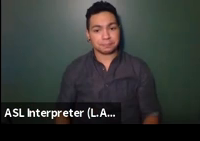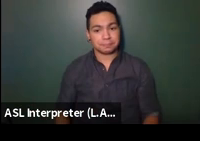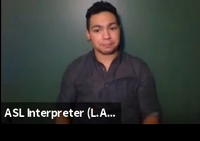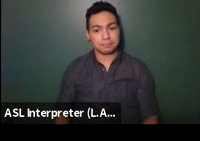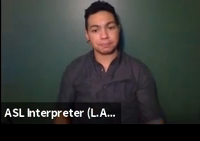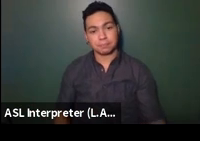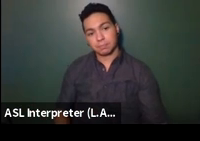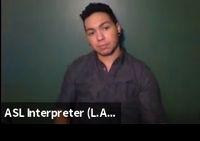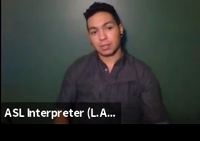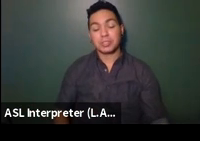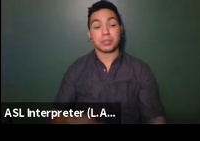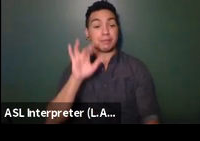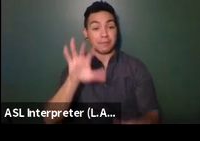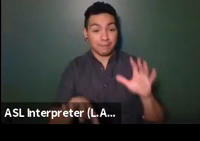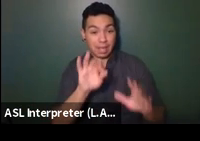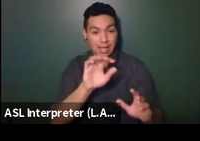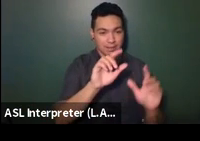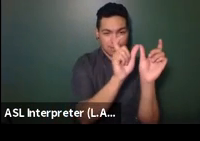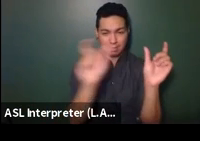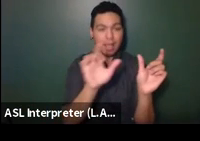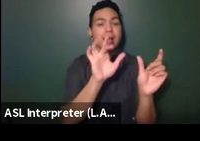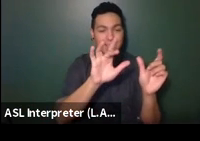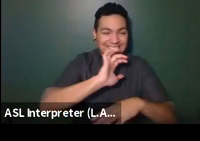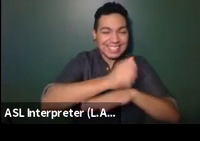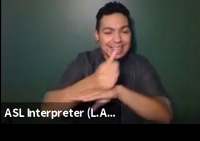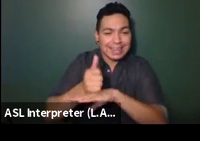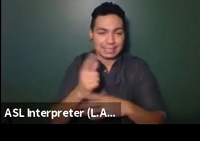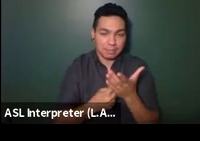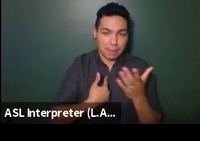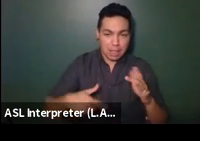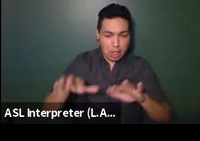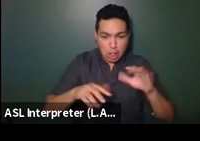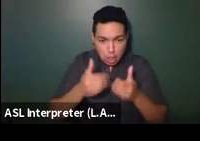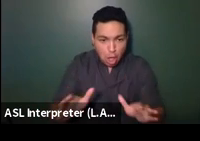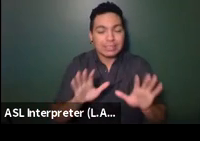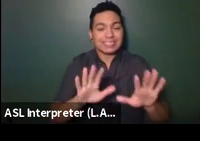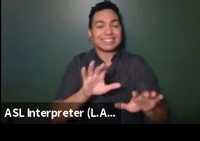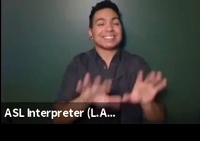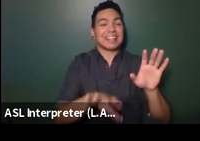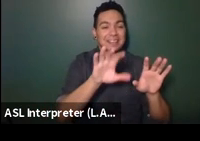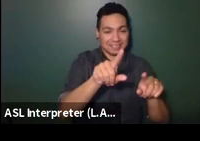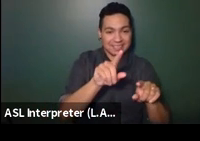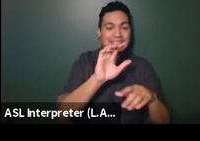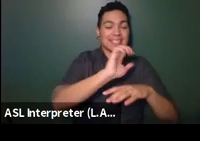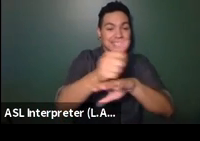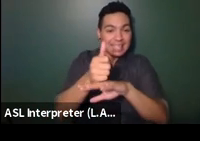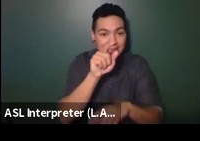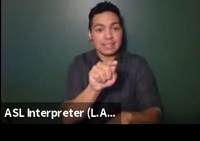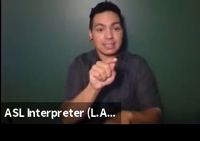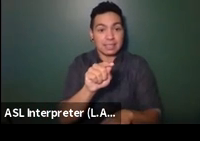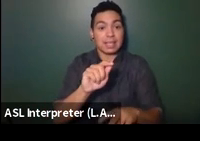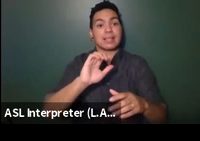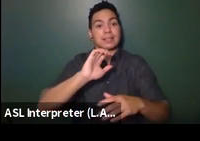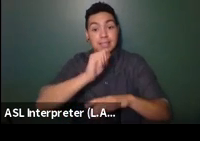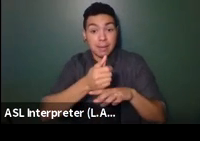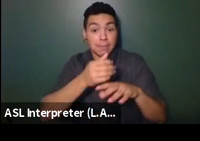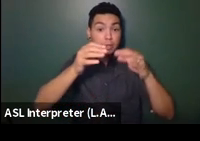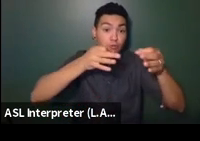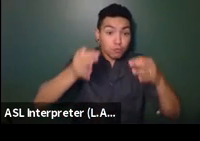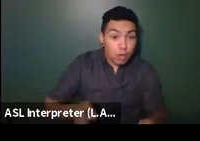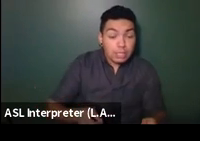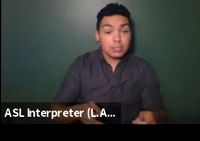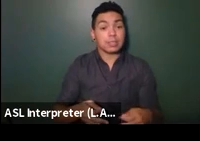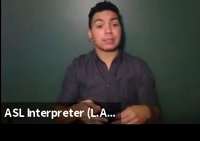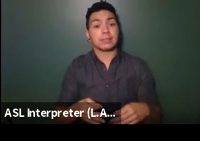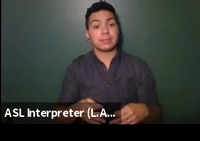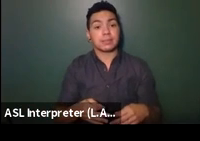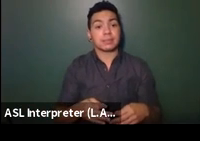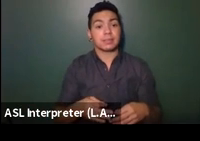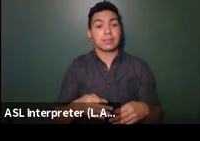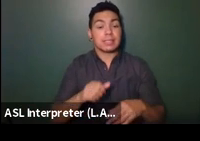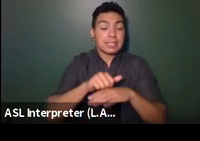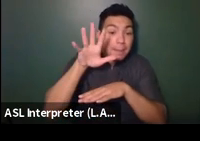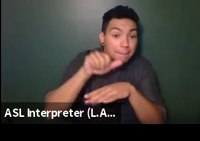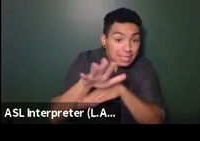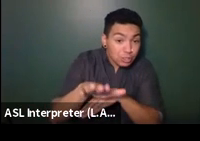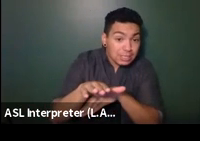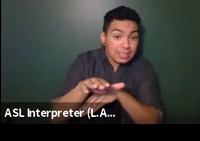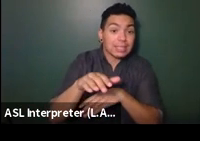ESD 189 - Amy Colburn: Settings. Sometimes it's get lost in here. So if I go to settings I could put instructions for the test of the quiz. So what do I want students to read before they take it submissions. I can enable